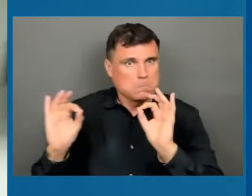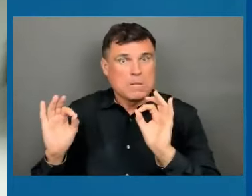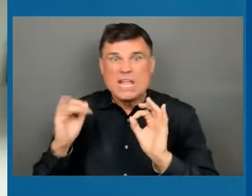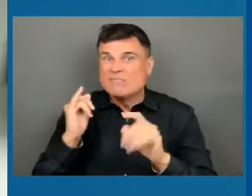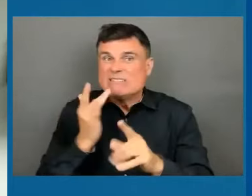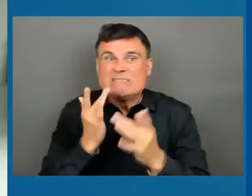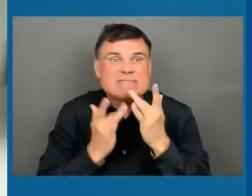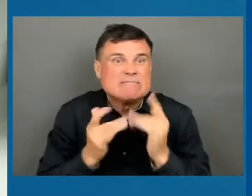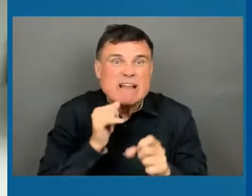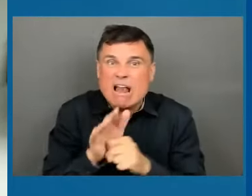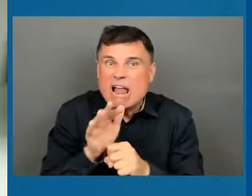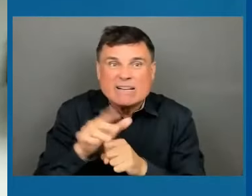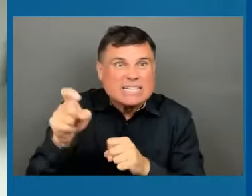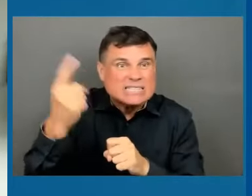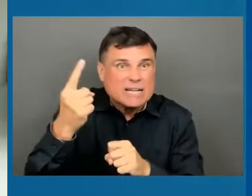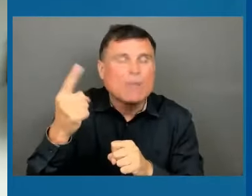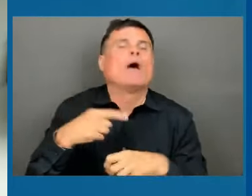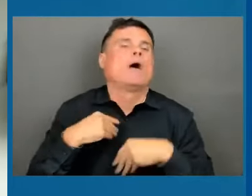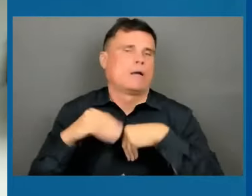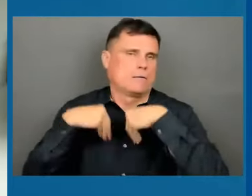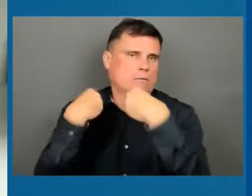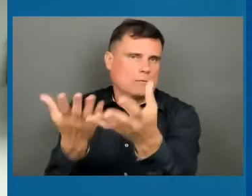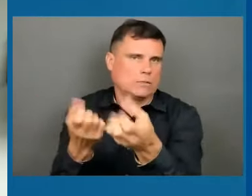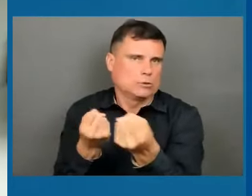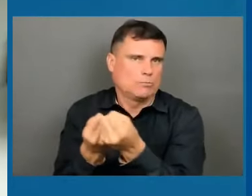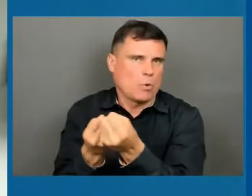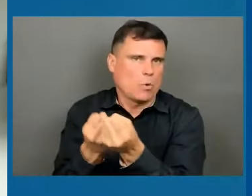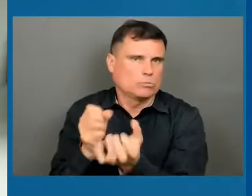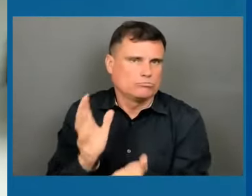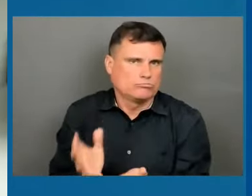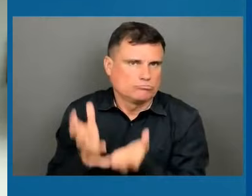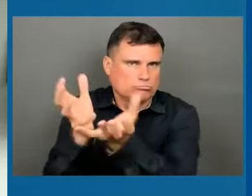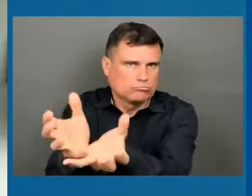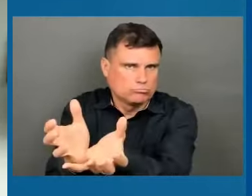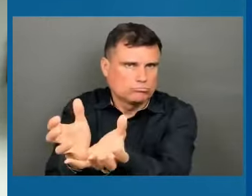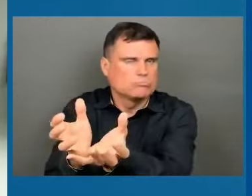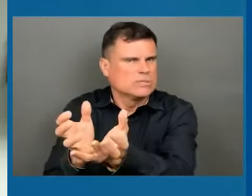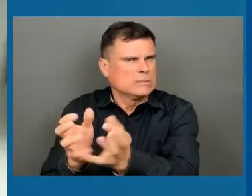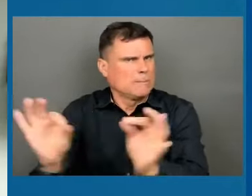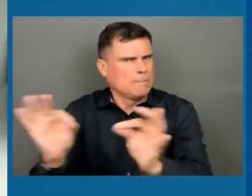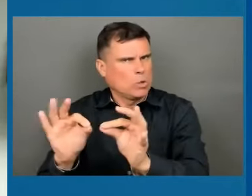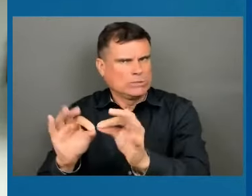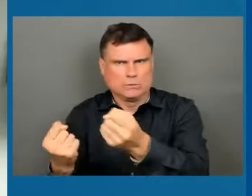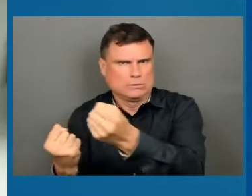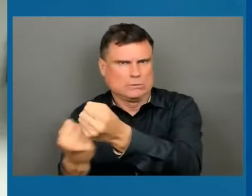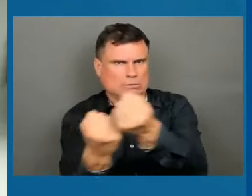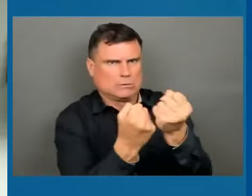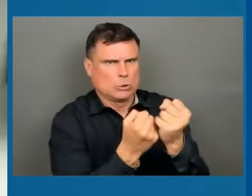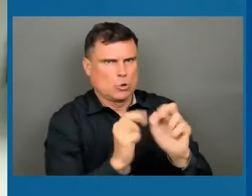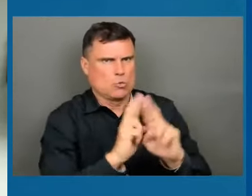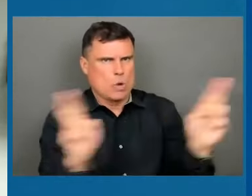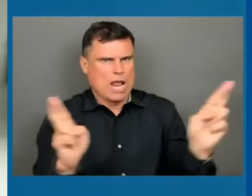working on for quite some time just prior to this briefing of course is just the annual